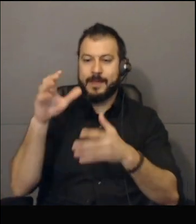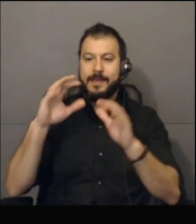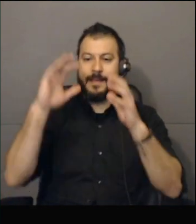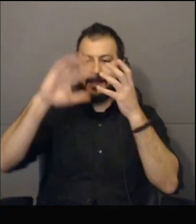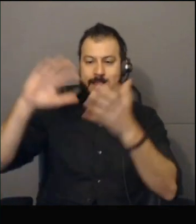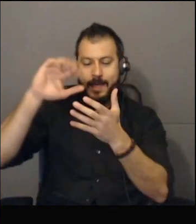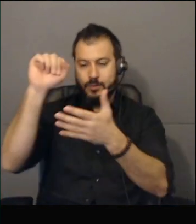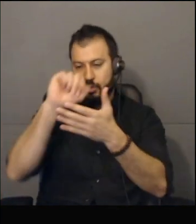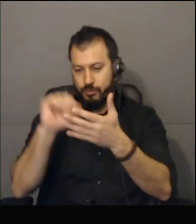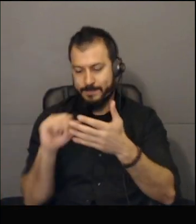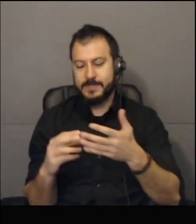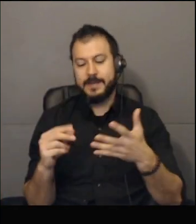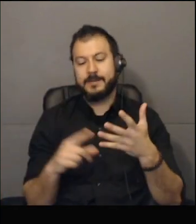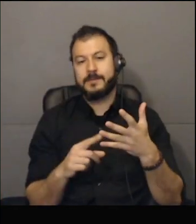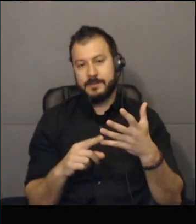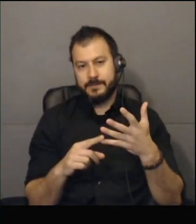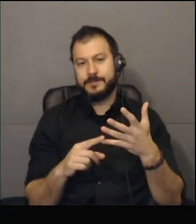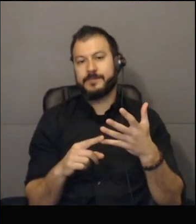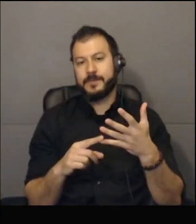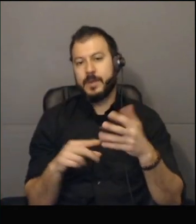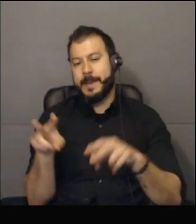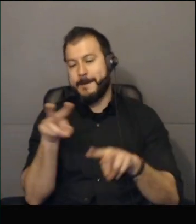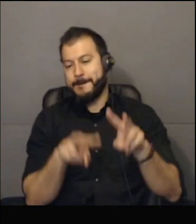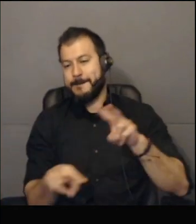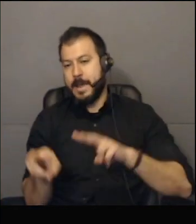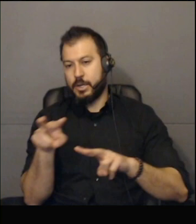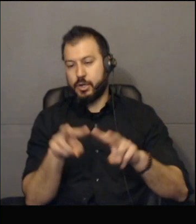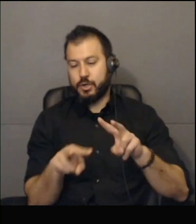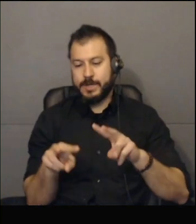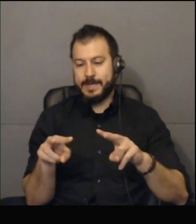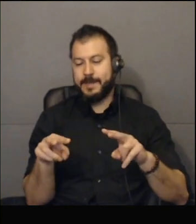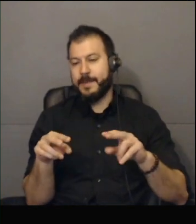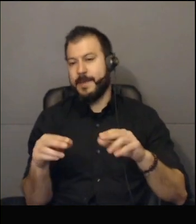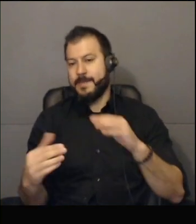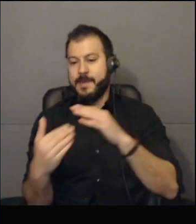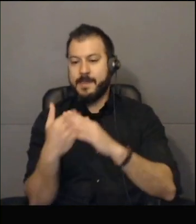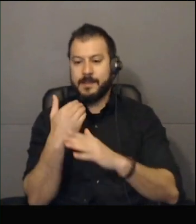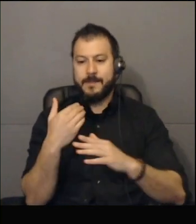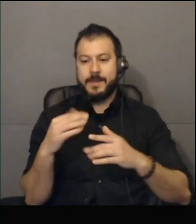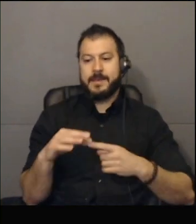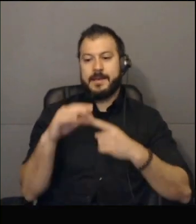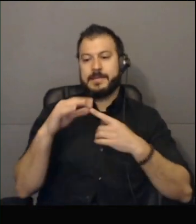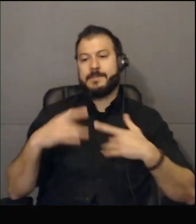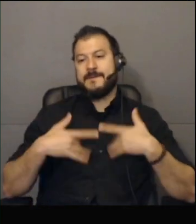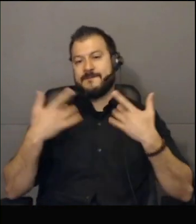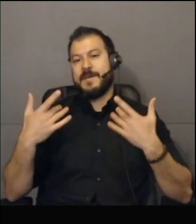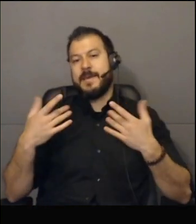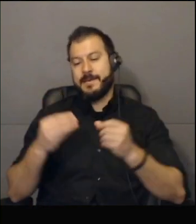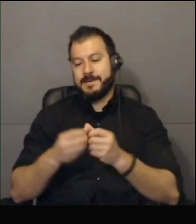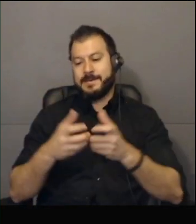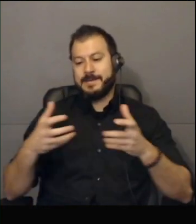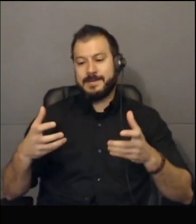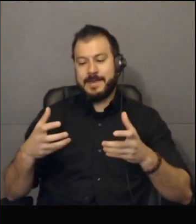And five monitoring the incoming custom event and scale level changes in your game server build.